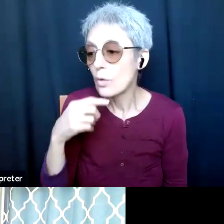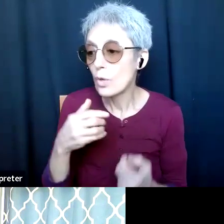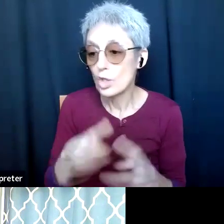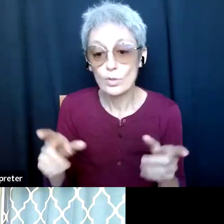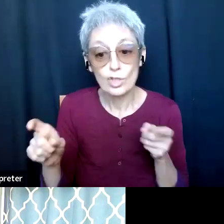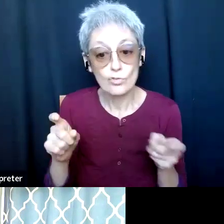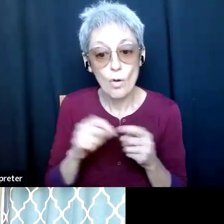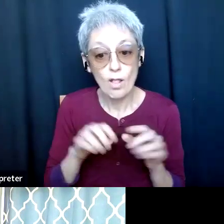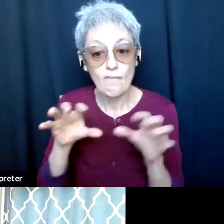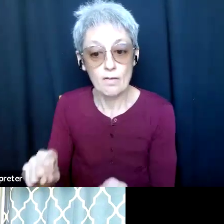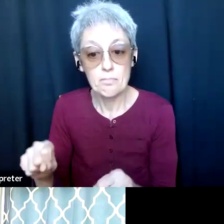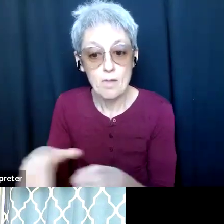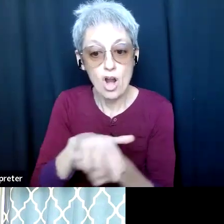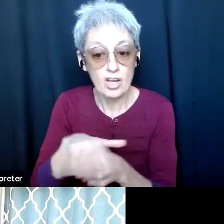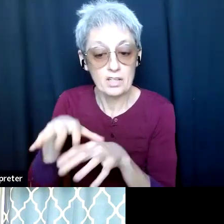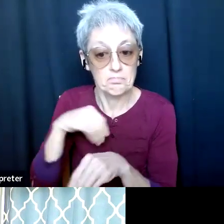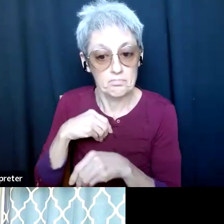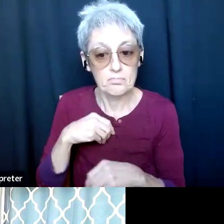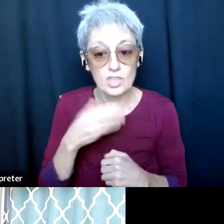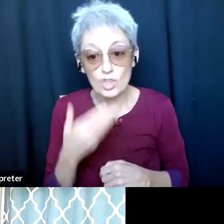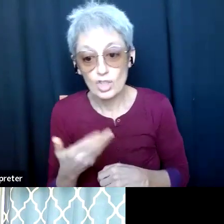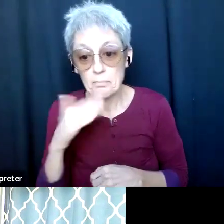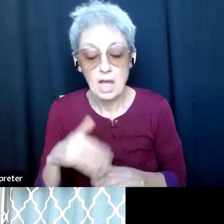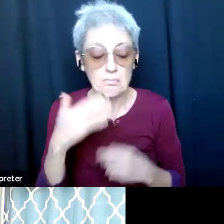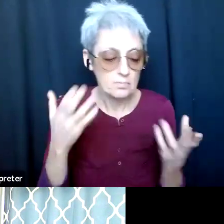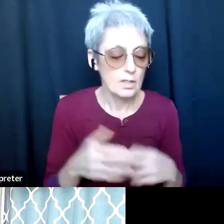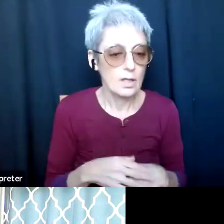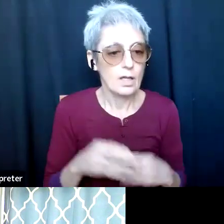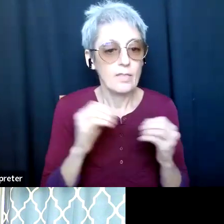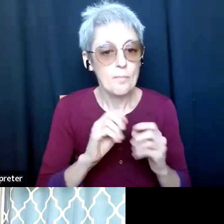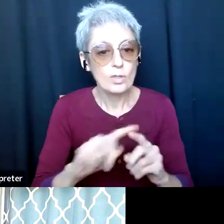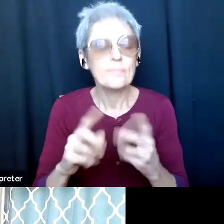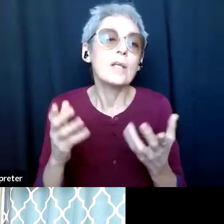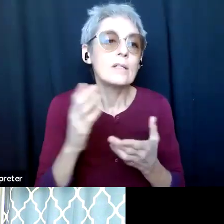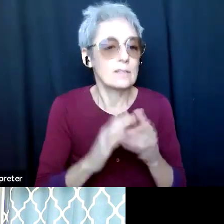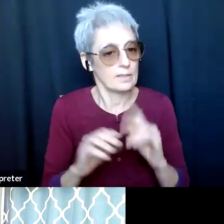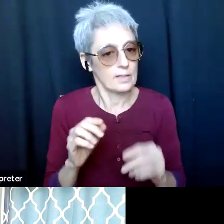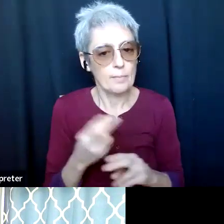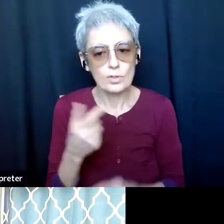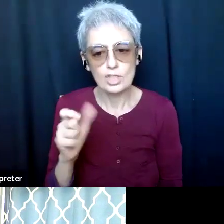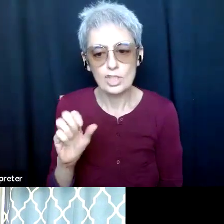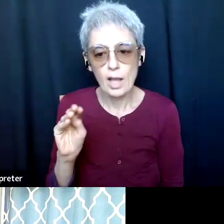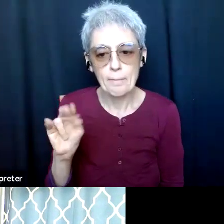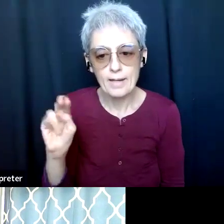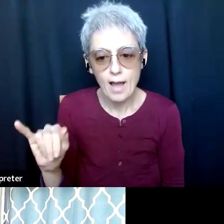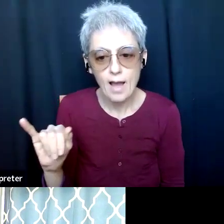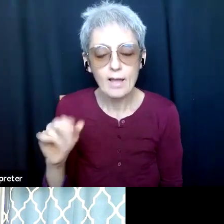a really difficult question. And I think in the laboratory, as I said, it depends on the very task design we are using.